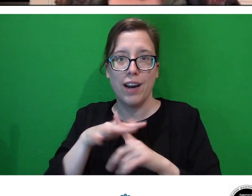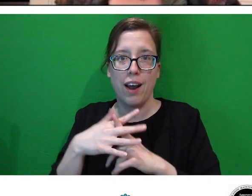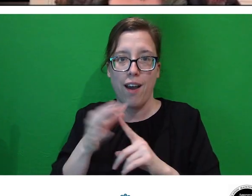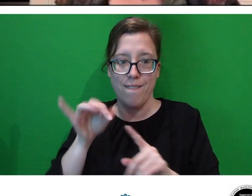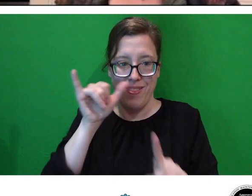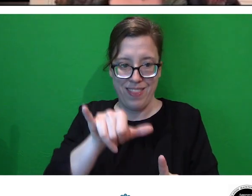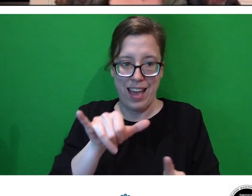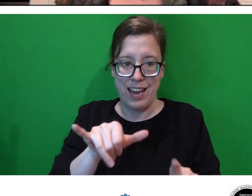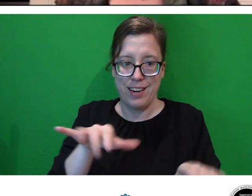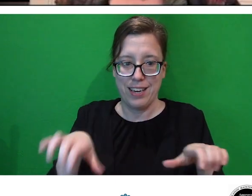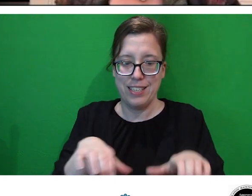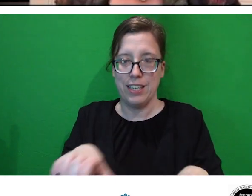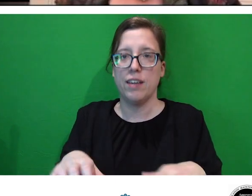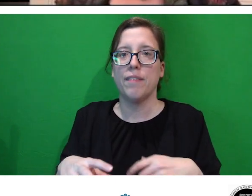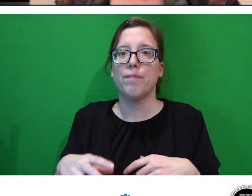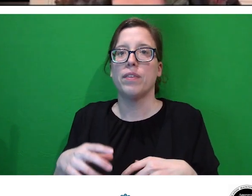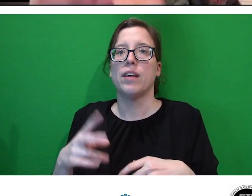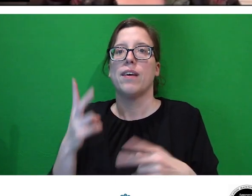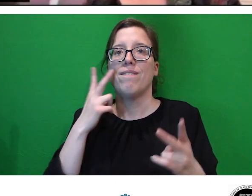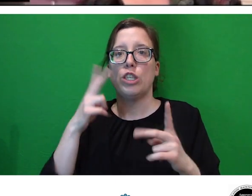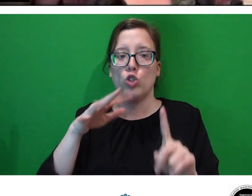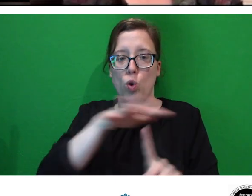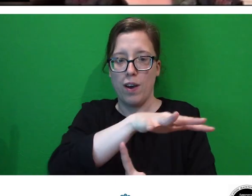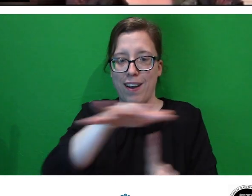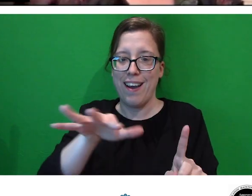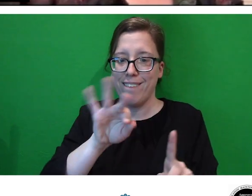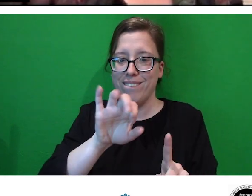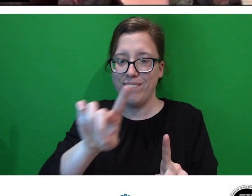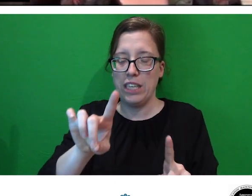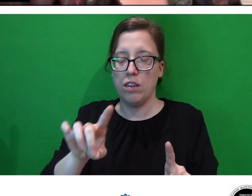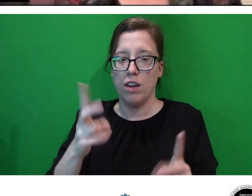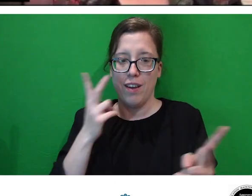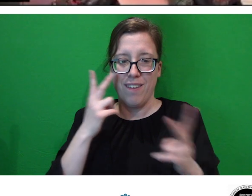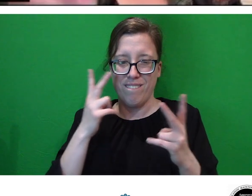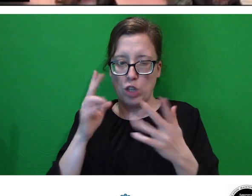time to consider the immediate physical, visual, and auditory